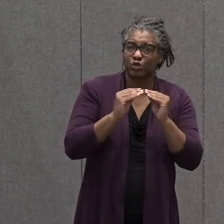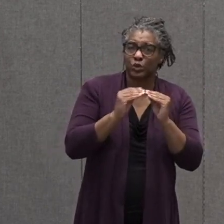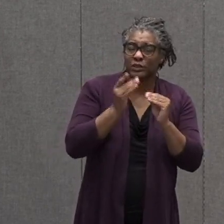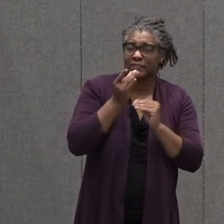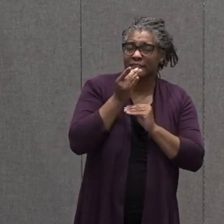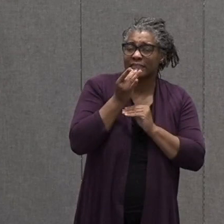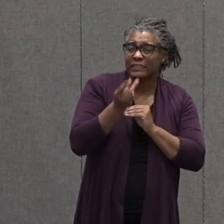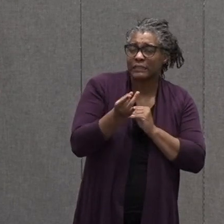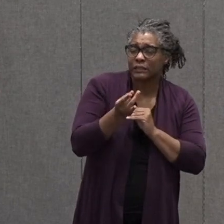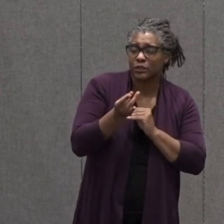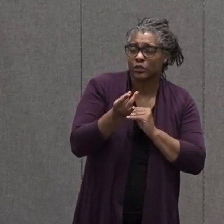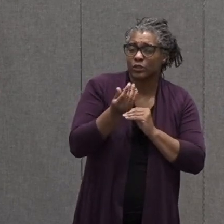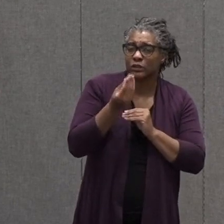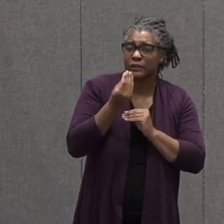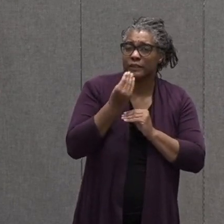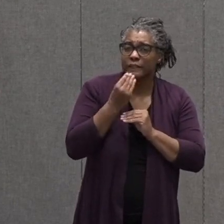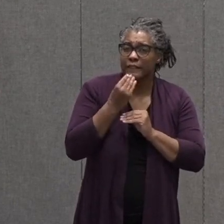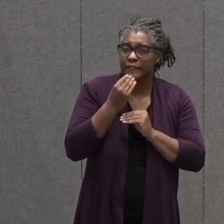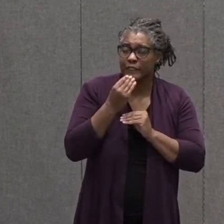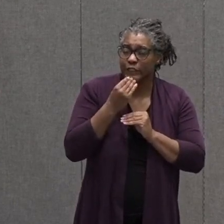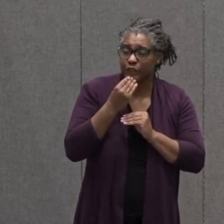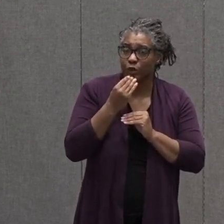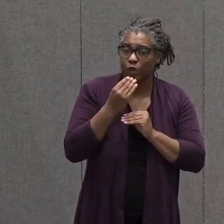to partner it with the peanut butter for a yummy snack.